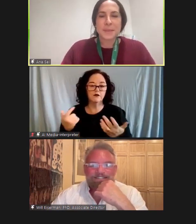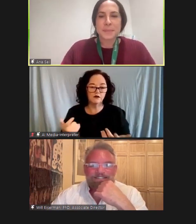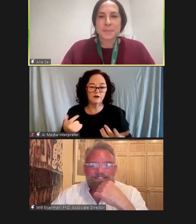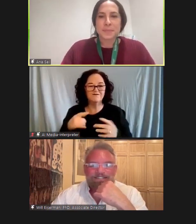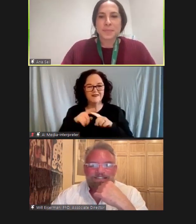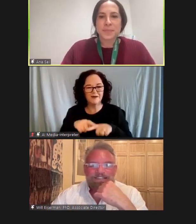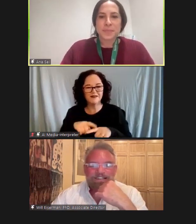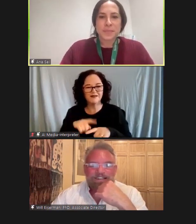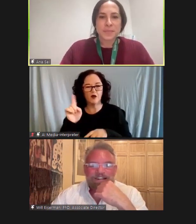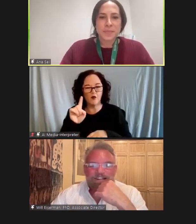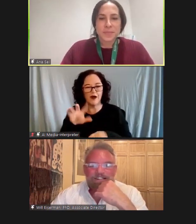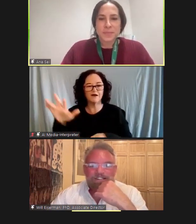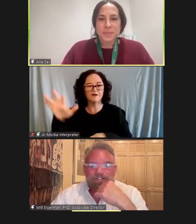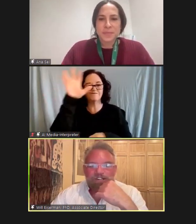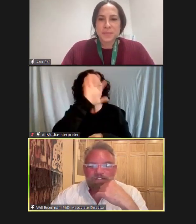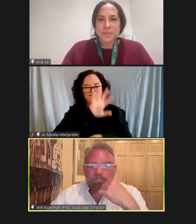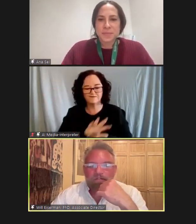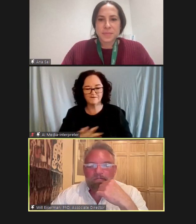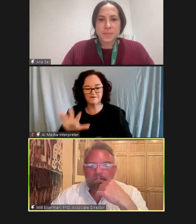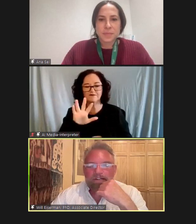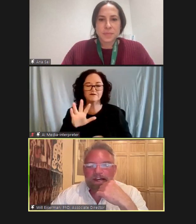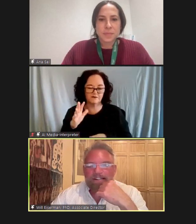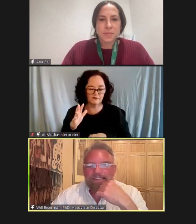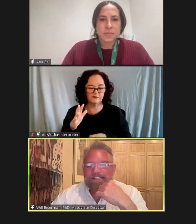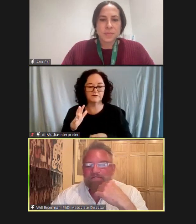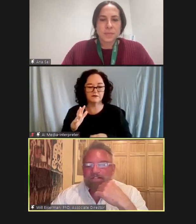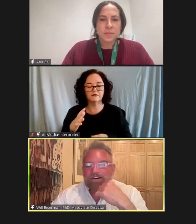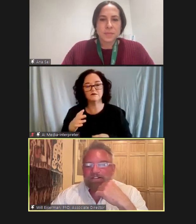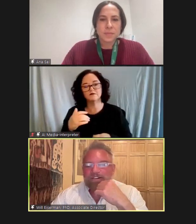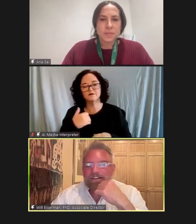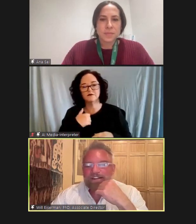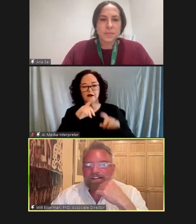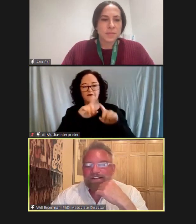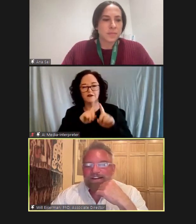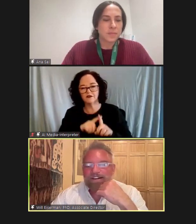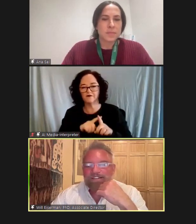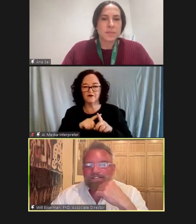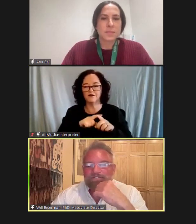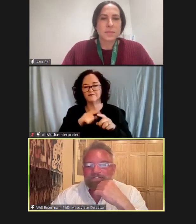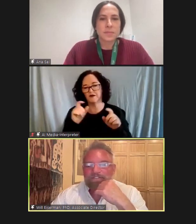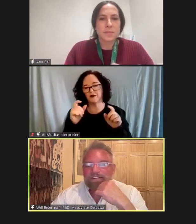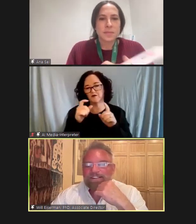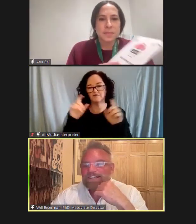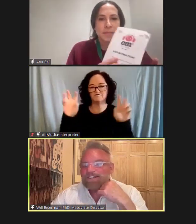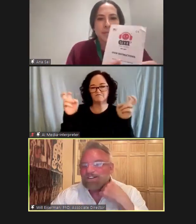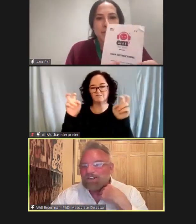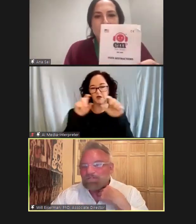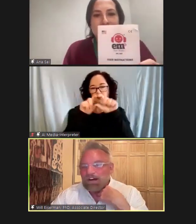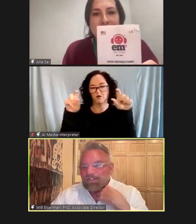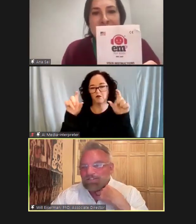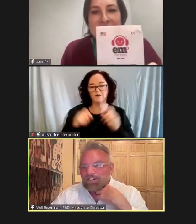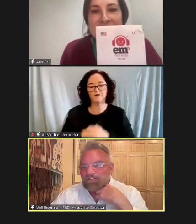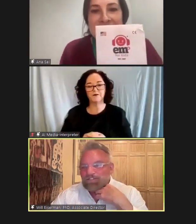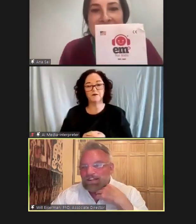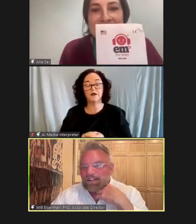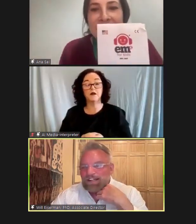live so several people have been asking